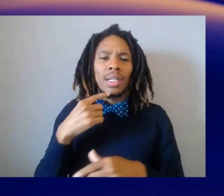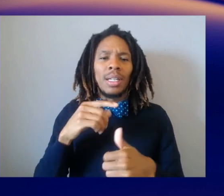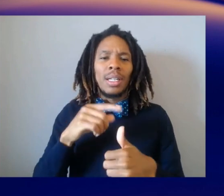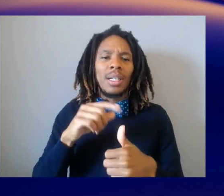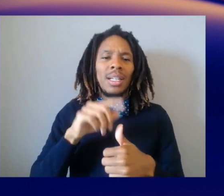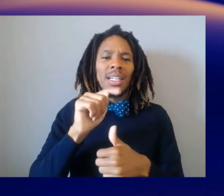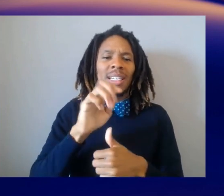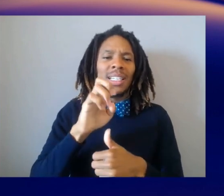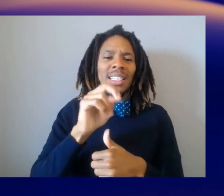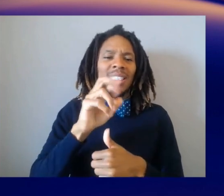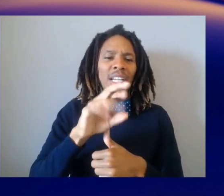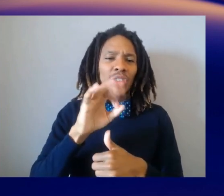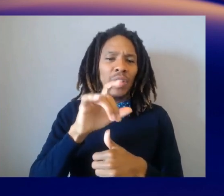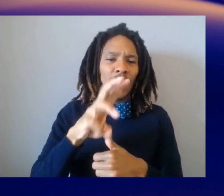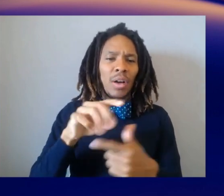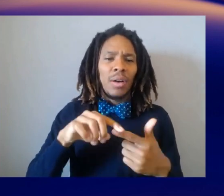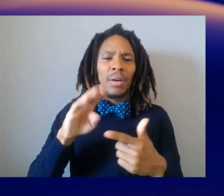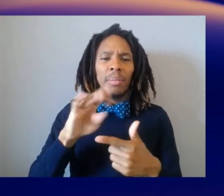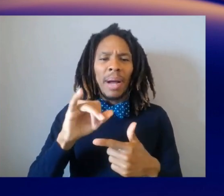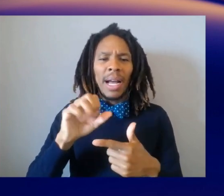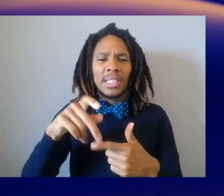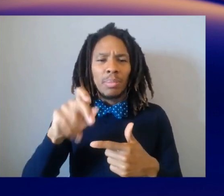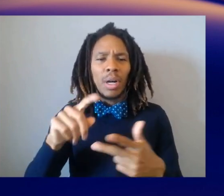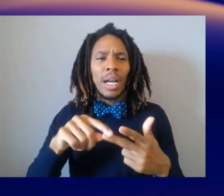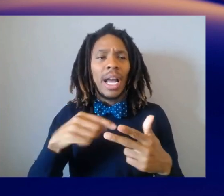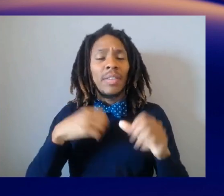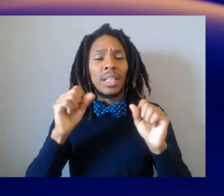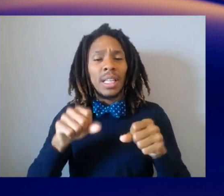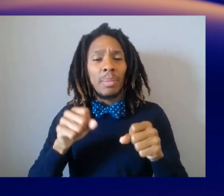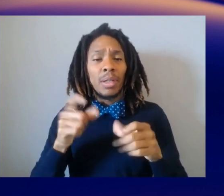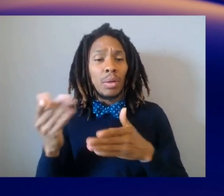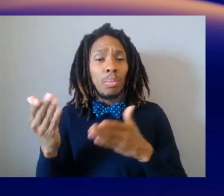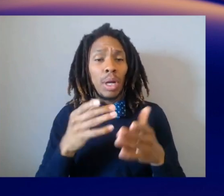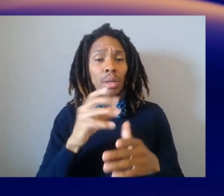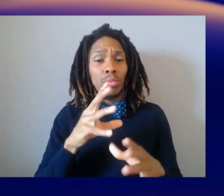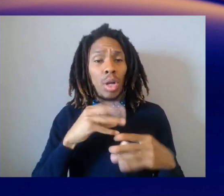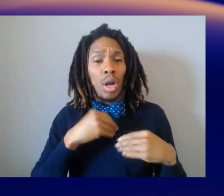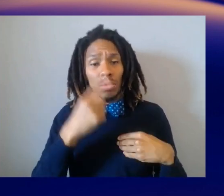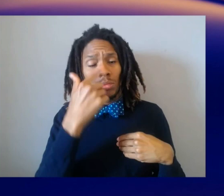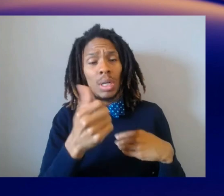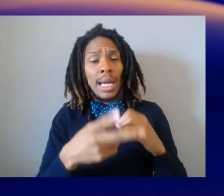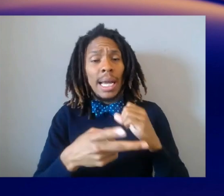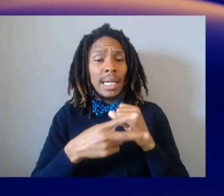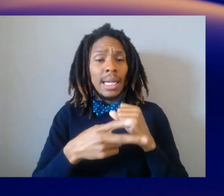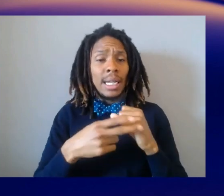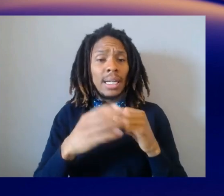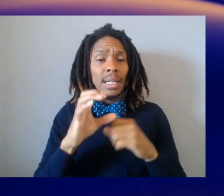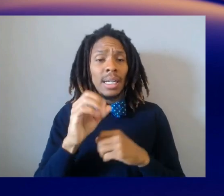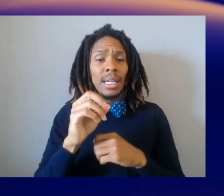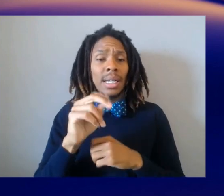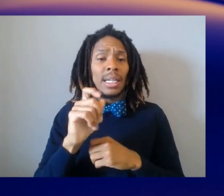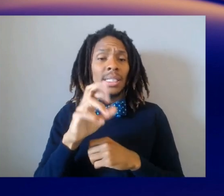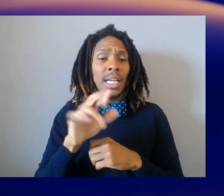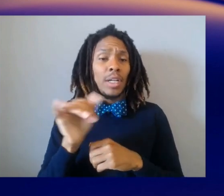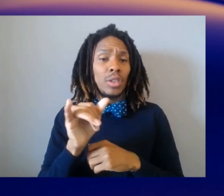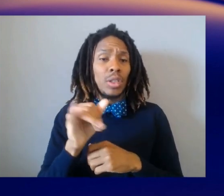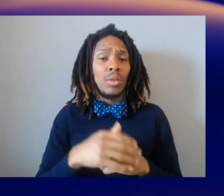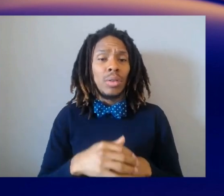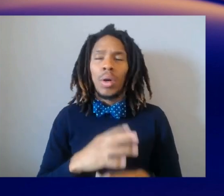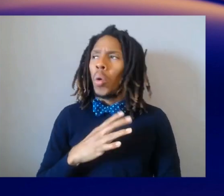but there's also the ability to completely bring your own container as well and kind of run virtually. Oh, that's neat. That is super cool.